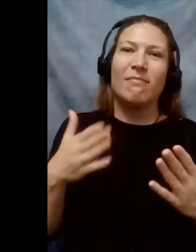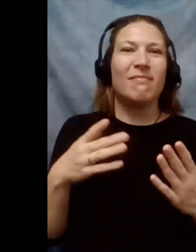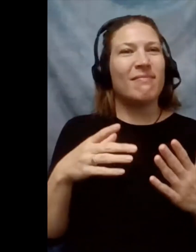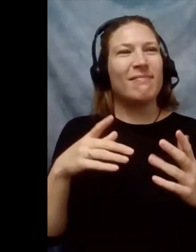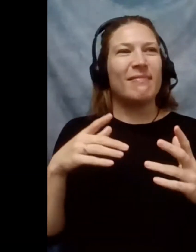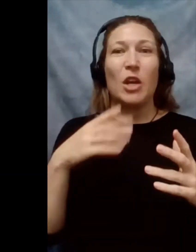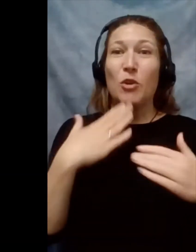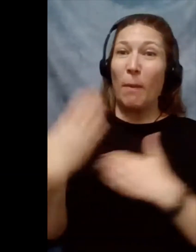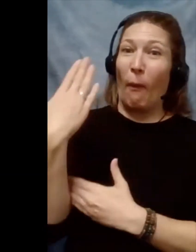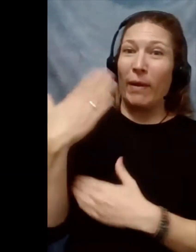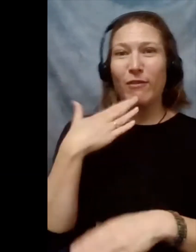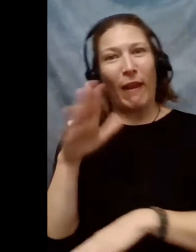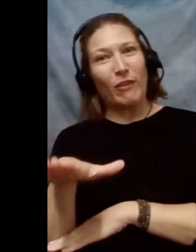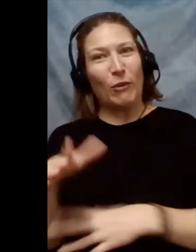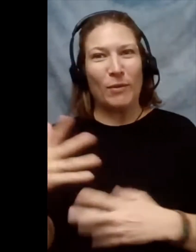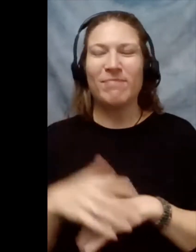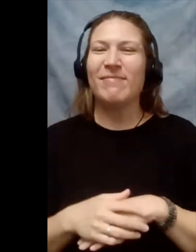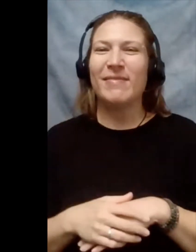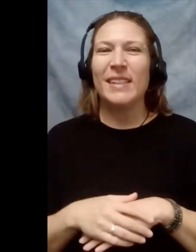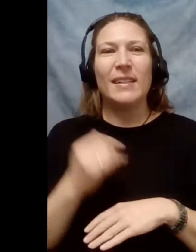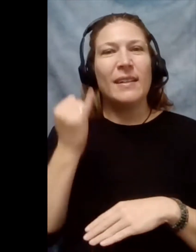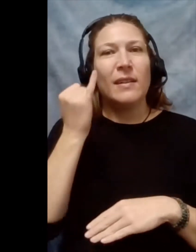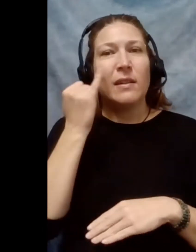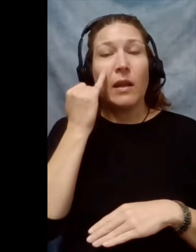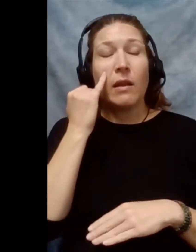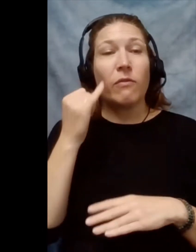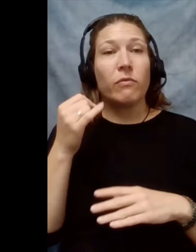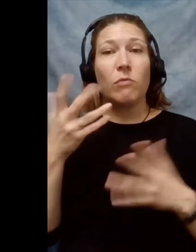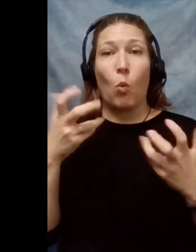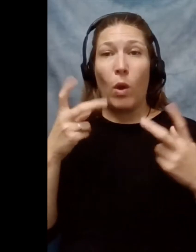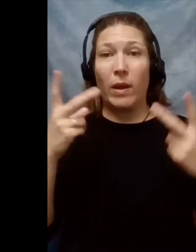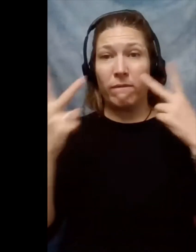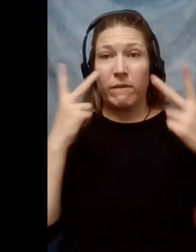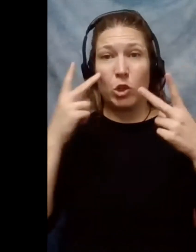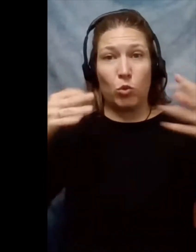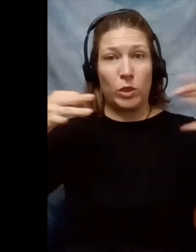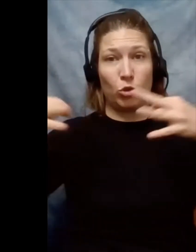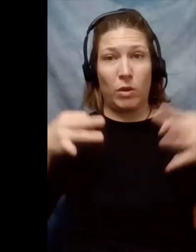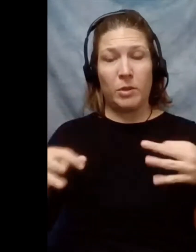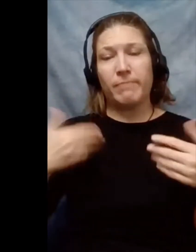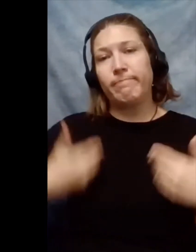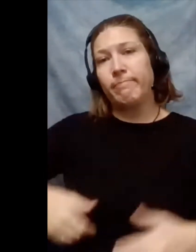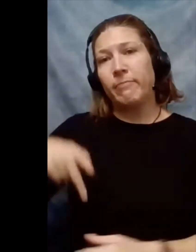of you who need a visual description of myself i am a filipino woman and i'm wearing red glasses